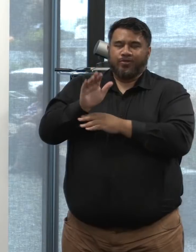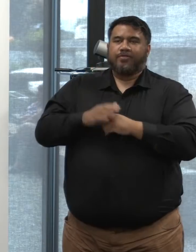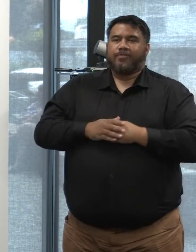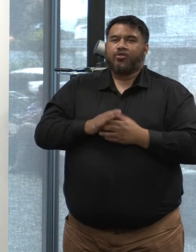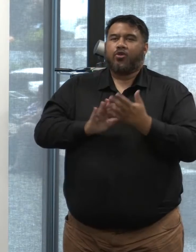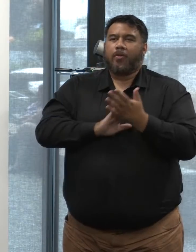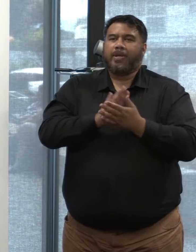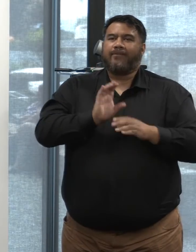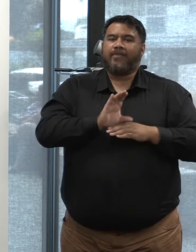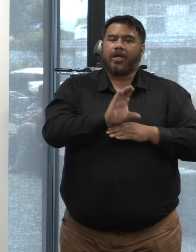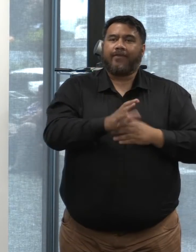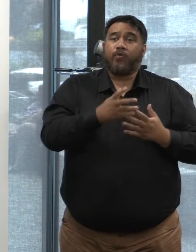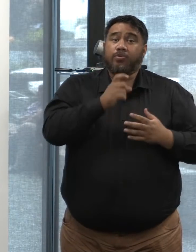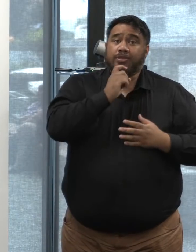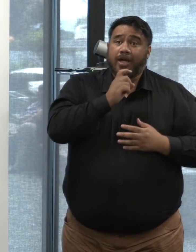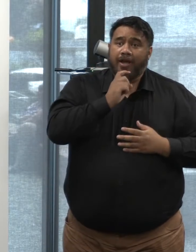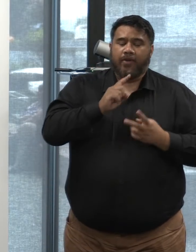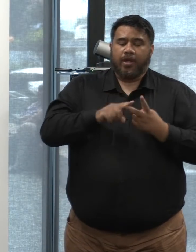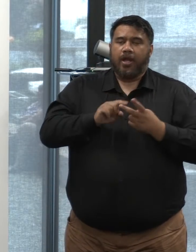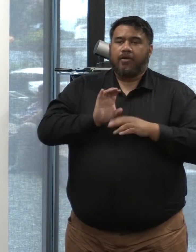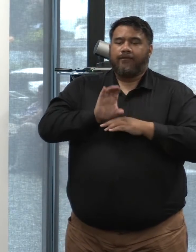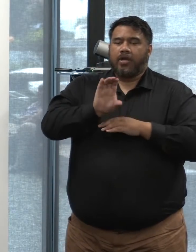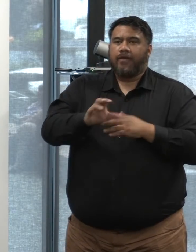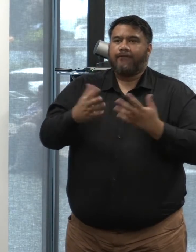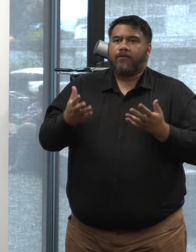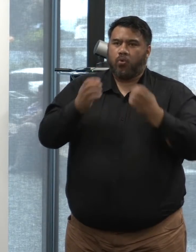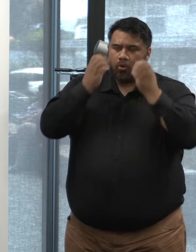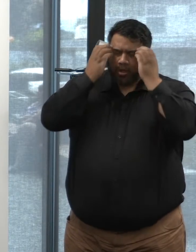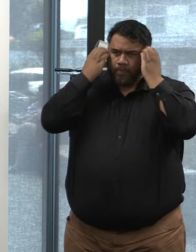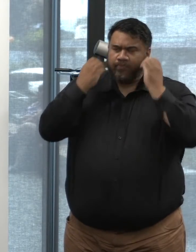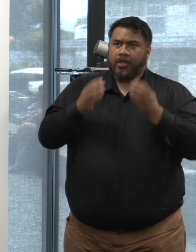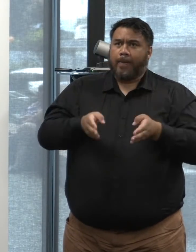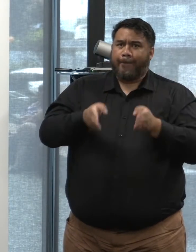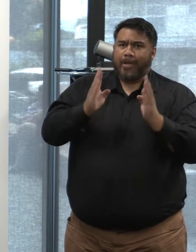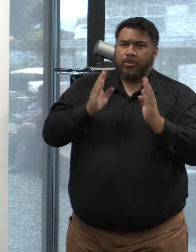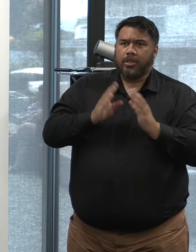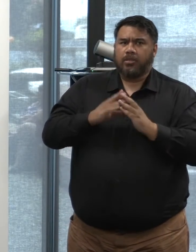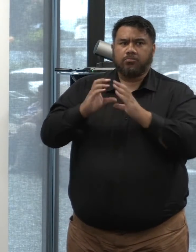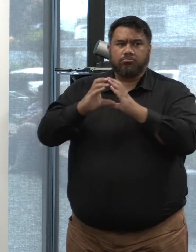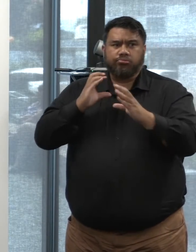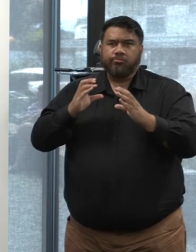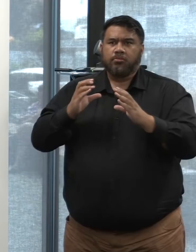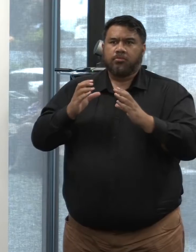immunisation campaigns as well. So it's not just about being